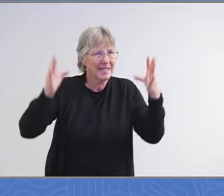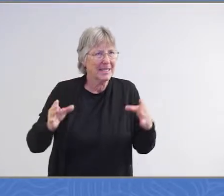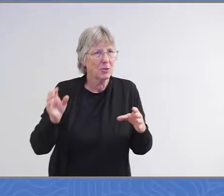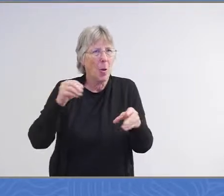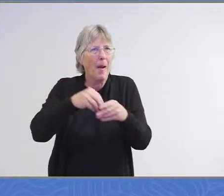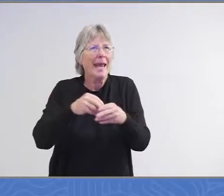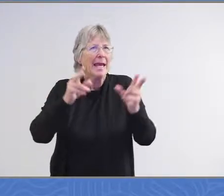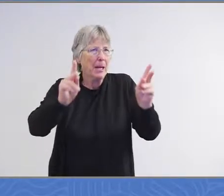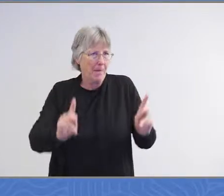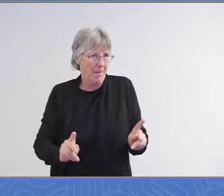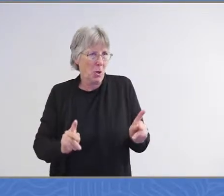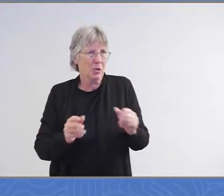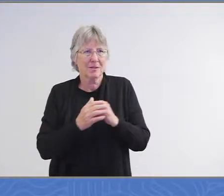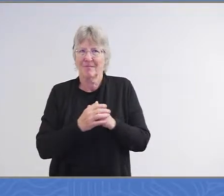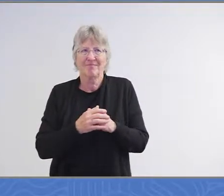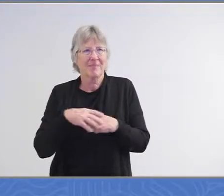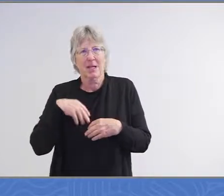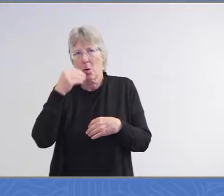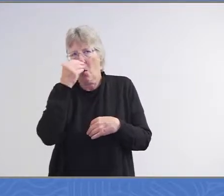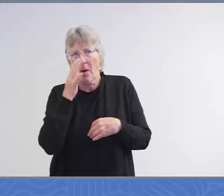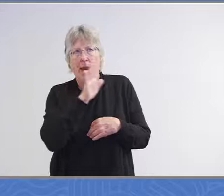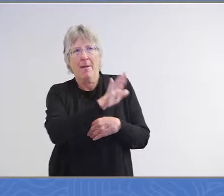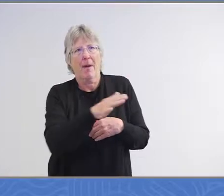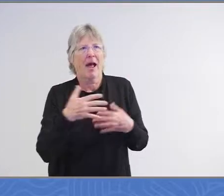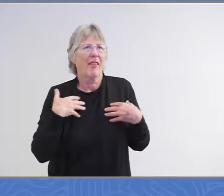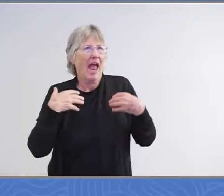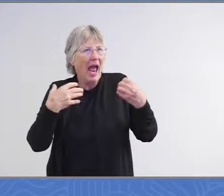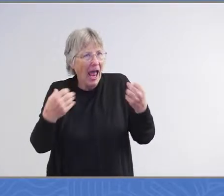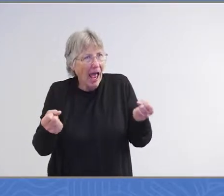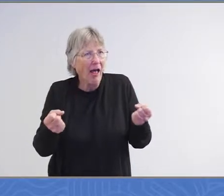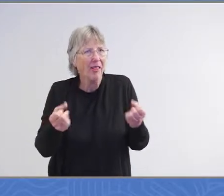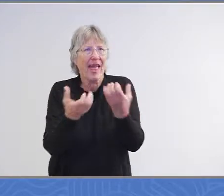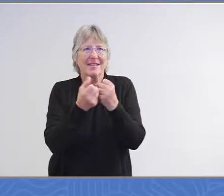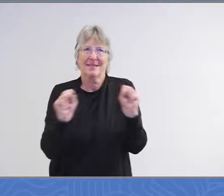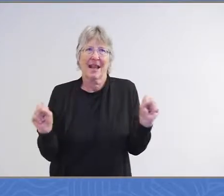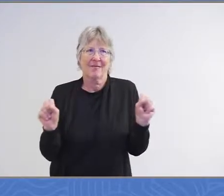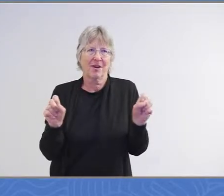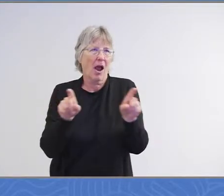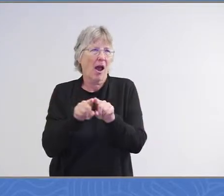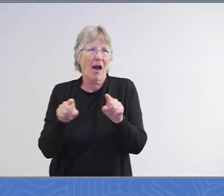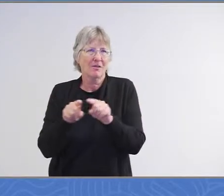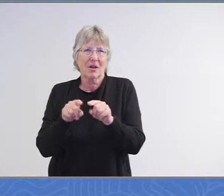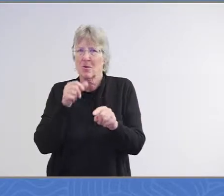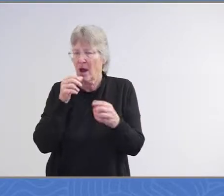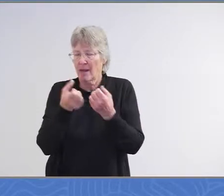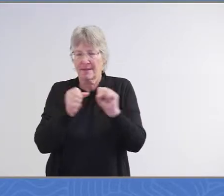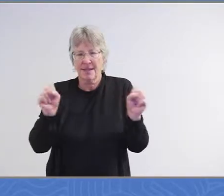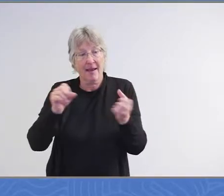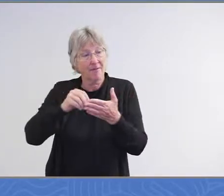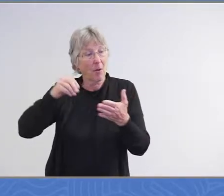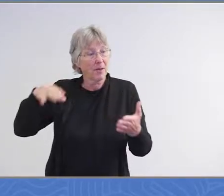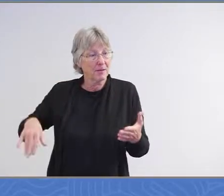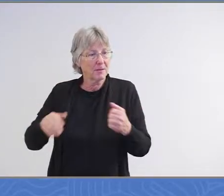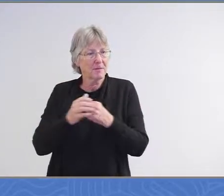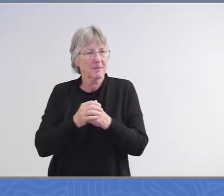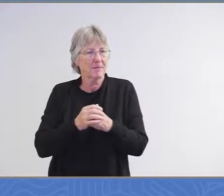is a reckless disregard for their health and safety as well as the students. The CDC guidelines for safe in-person learning